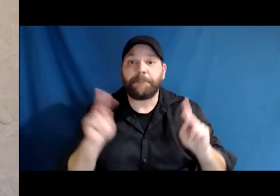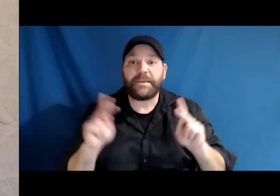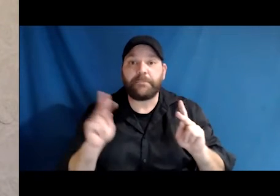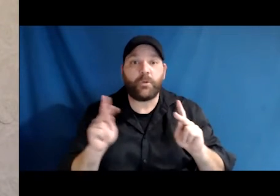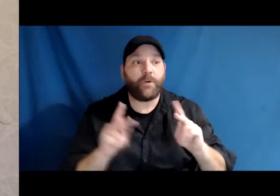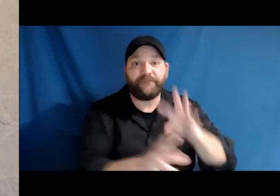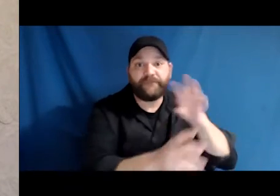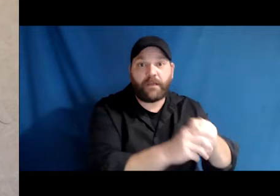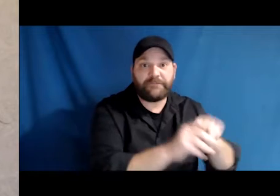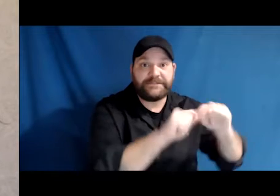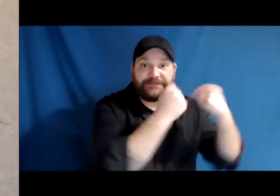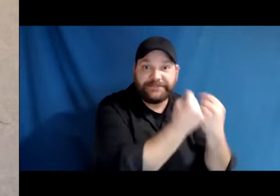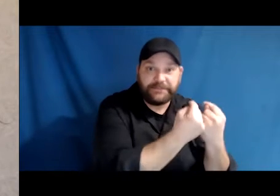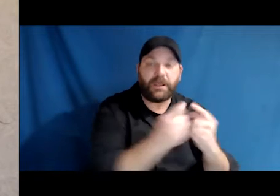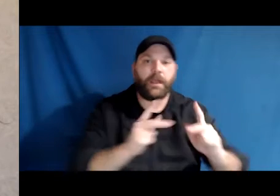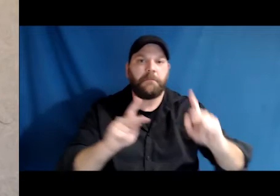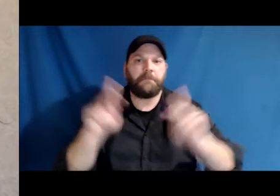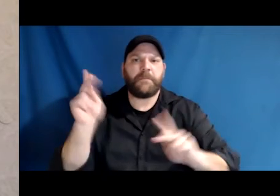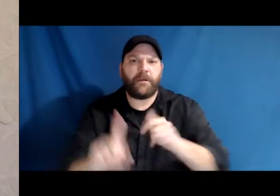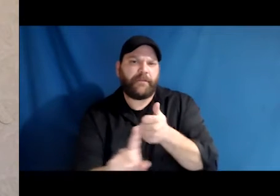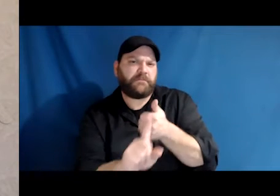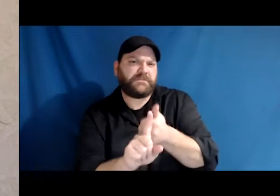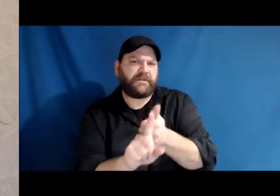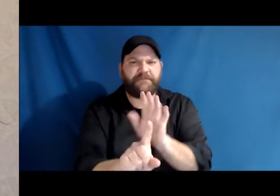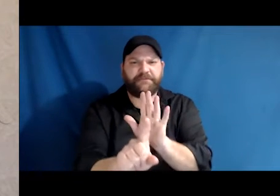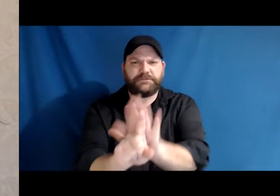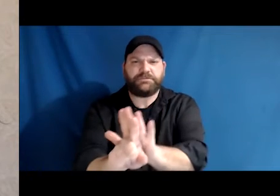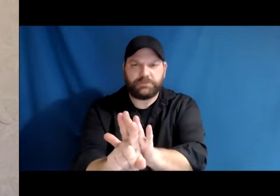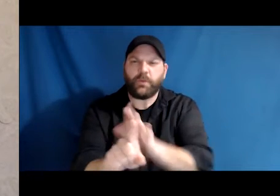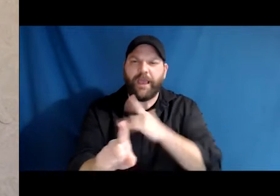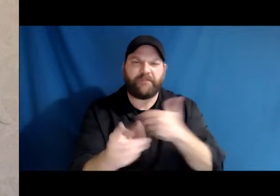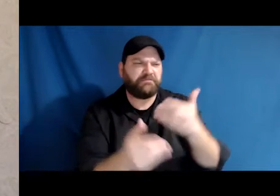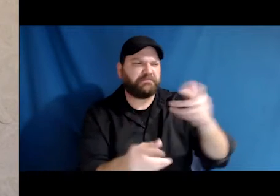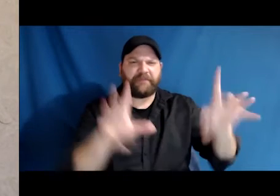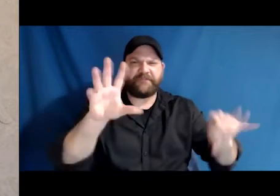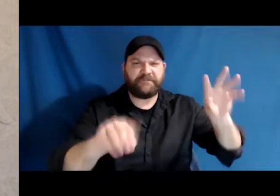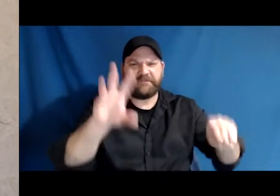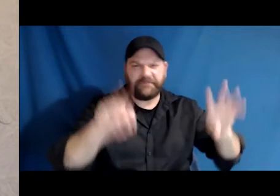We all know that teamwork in 2020 has been more important than ever, and that's reflected in our award recipients.